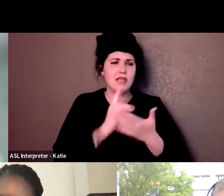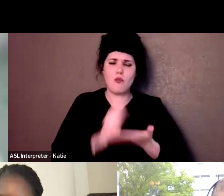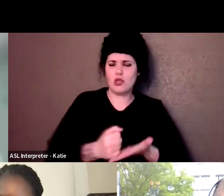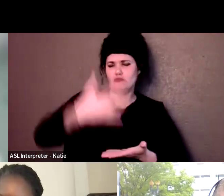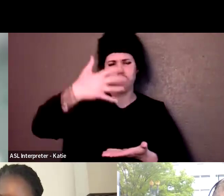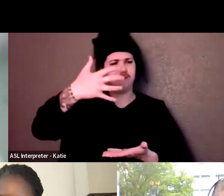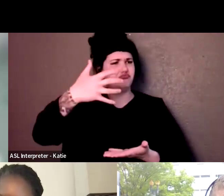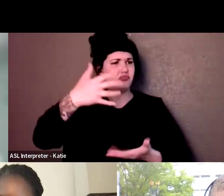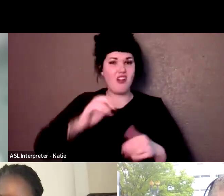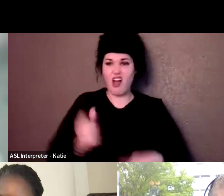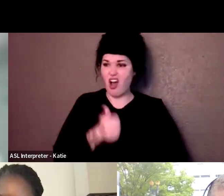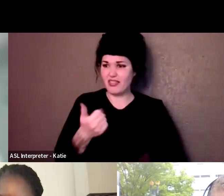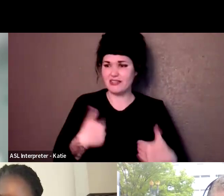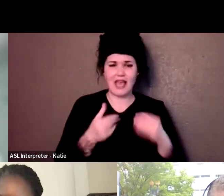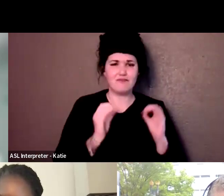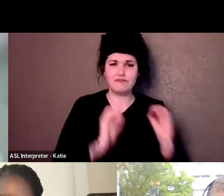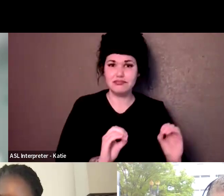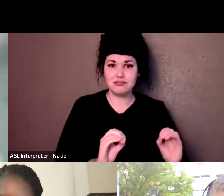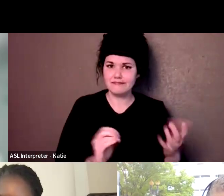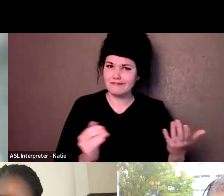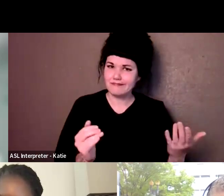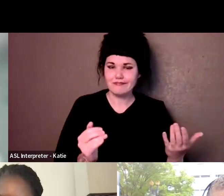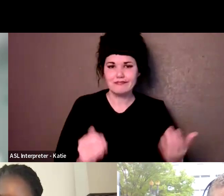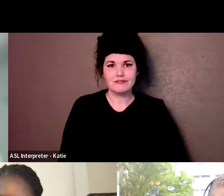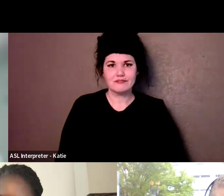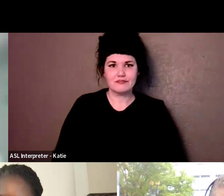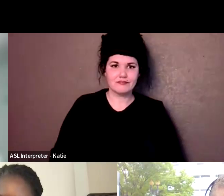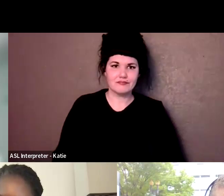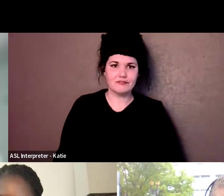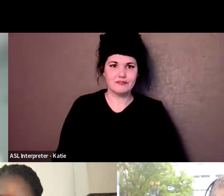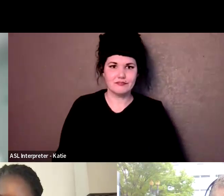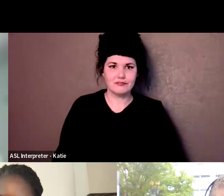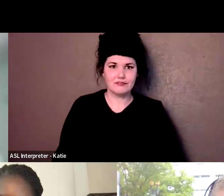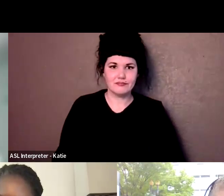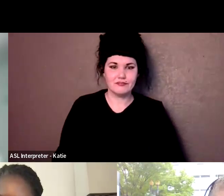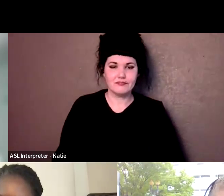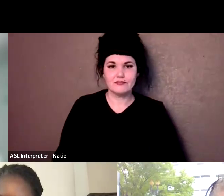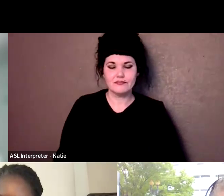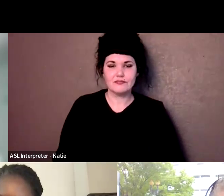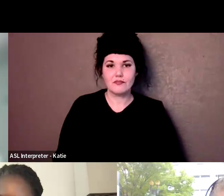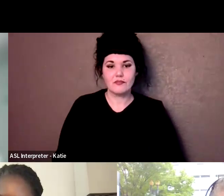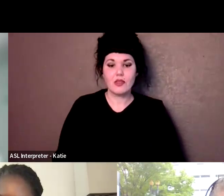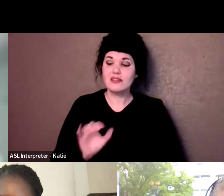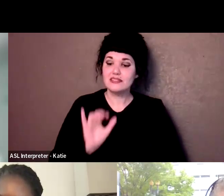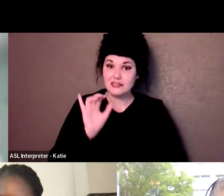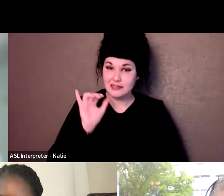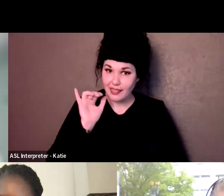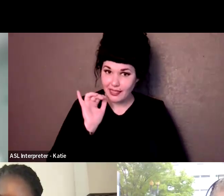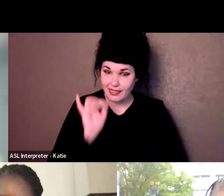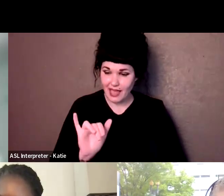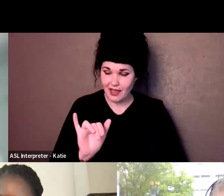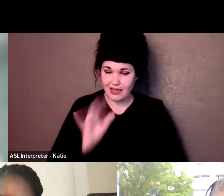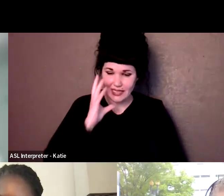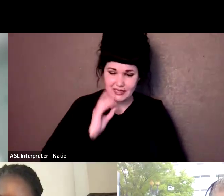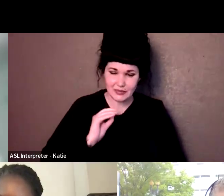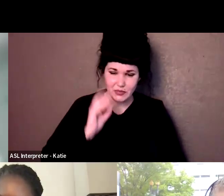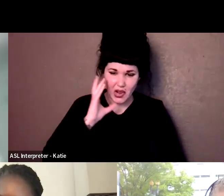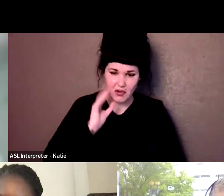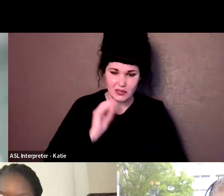that experience in and of itself a trauma that significantly alters